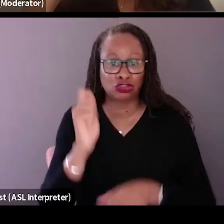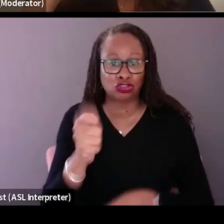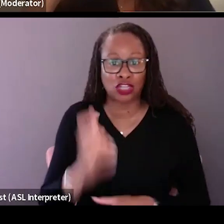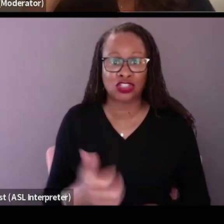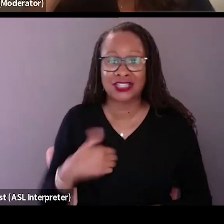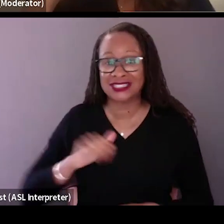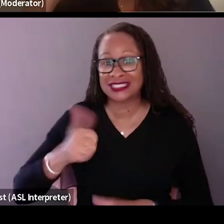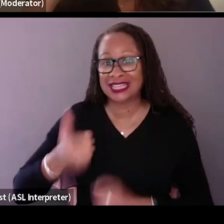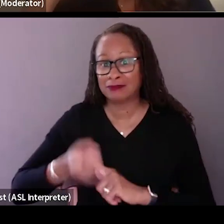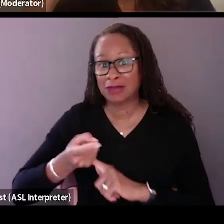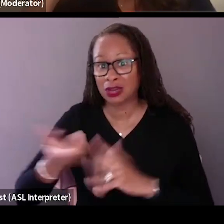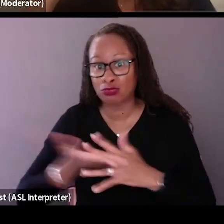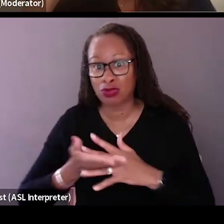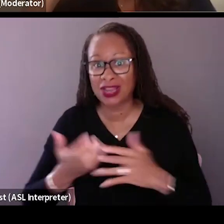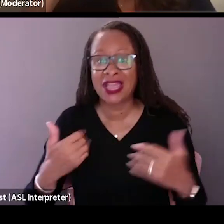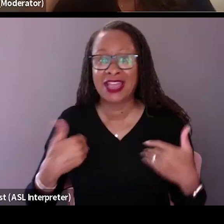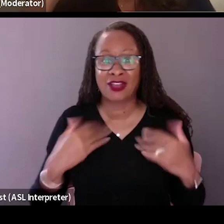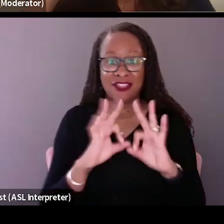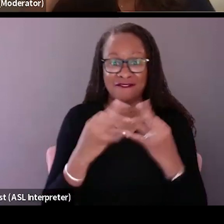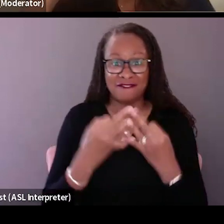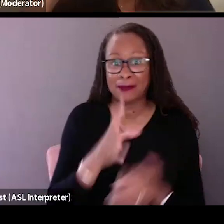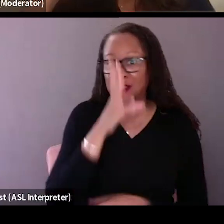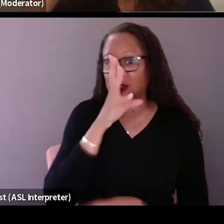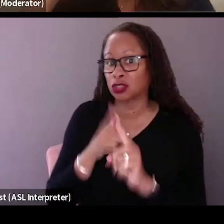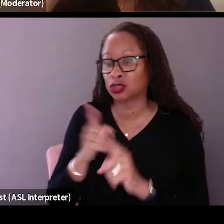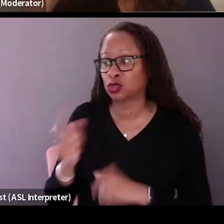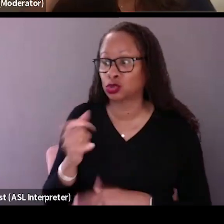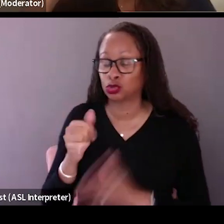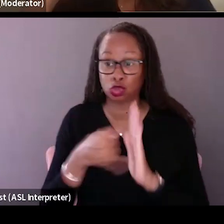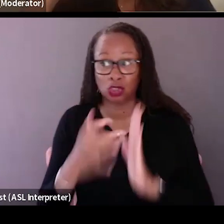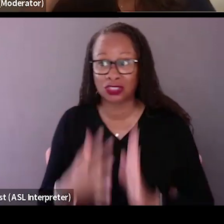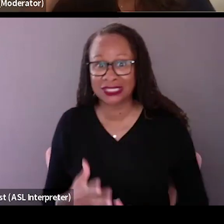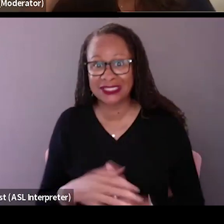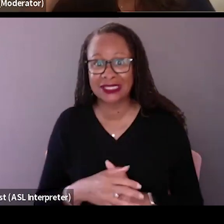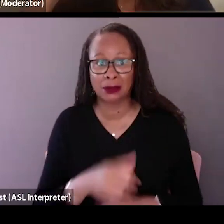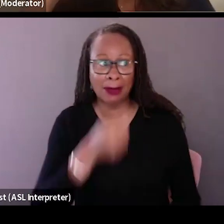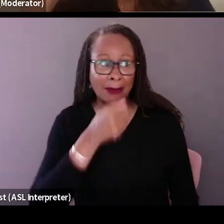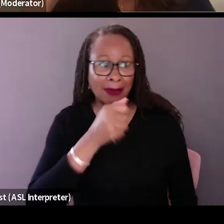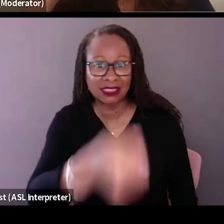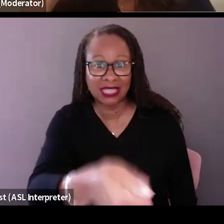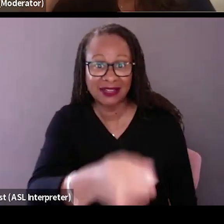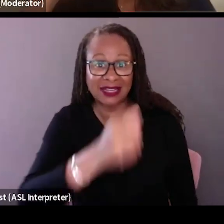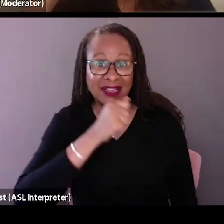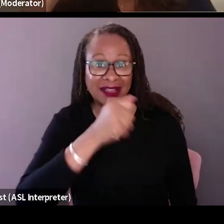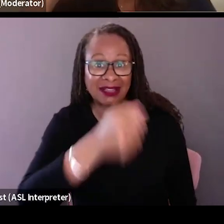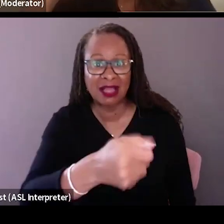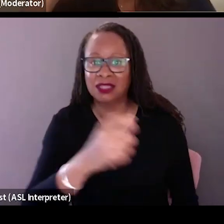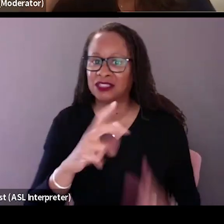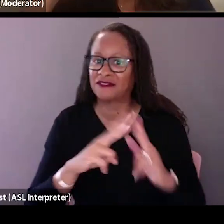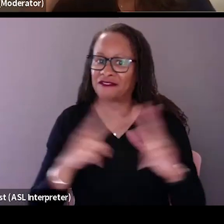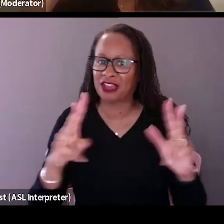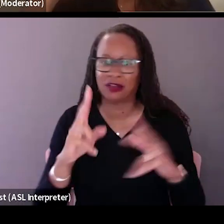and you have the family talking to people and it's a very surreal atmosphere. And I don't think either of us,